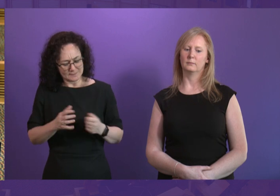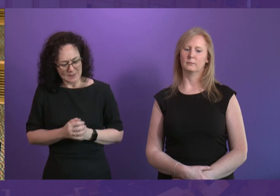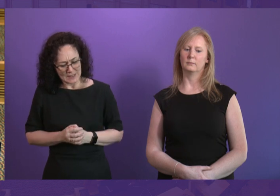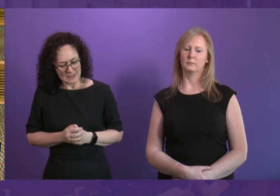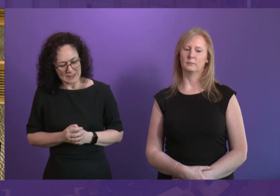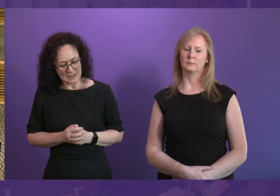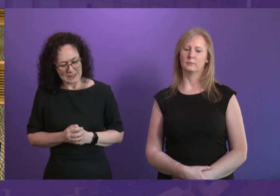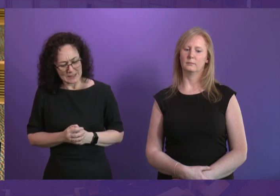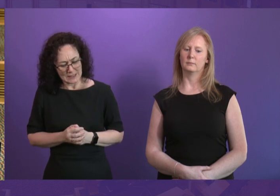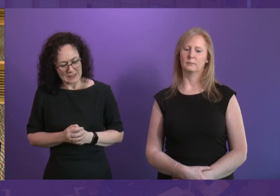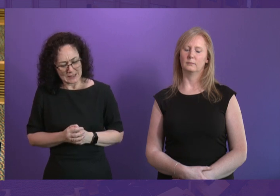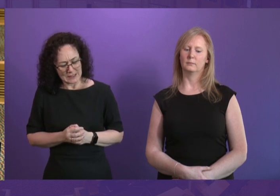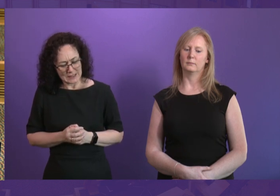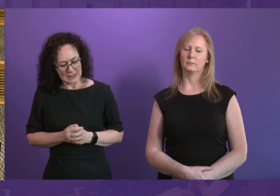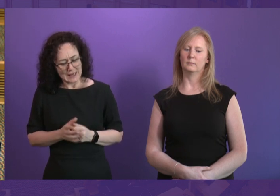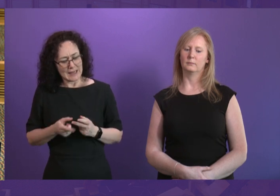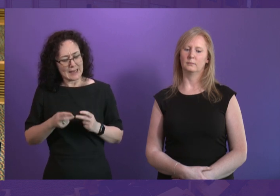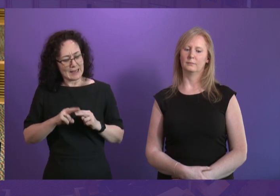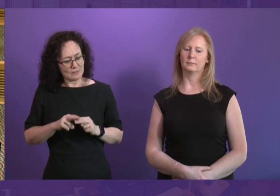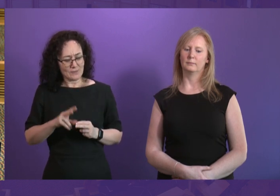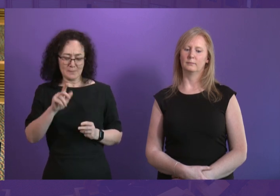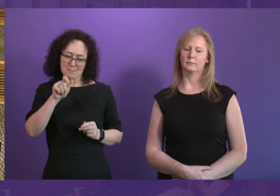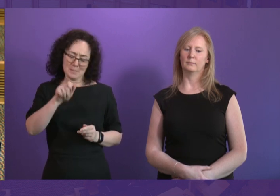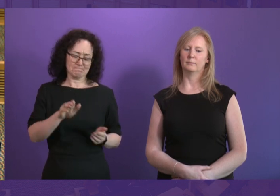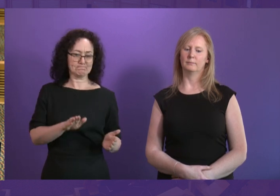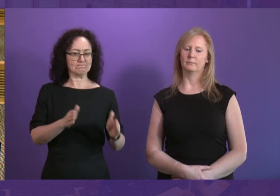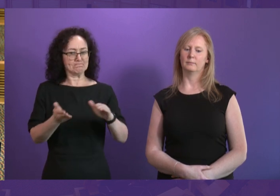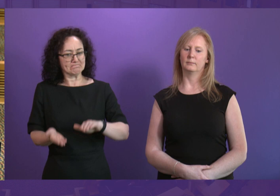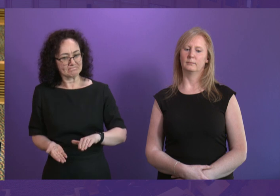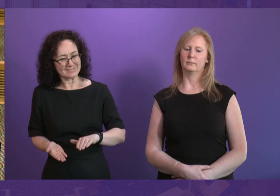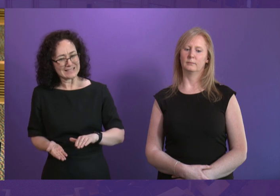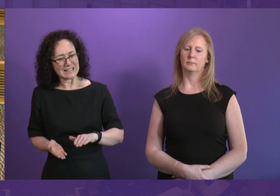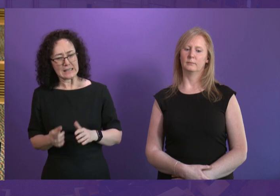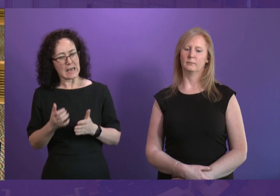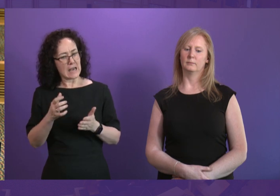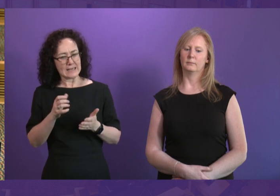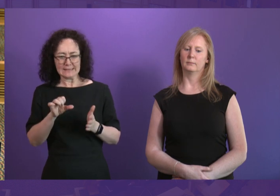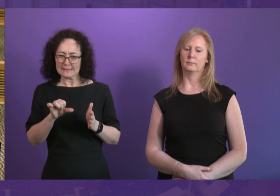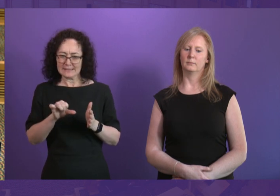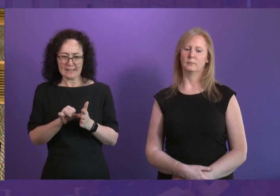death investigation can be complex and technical and often involves a number of different agencies.